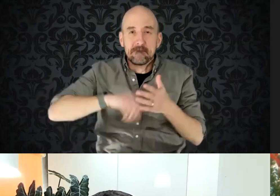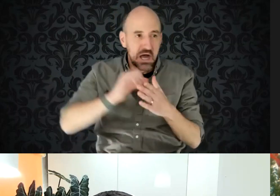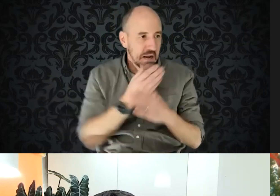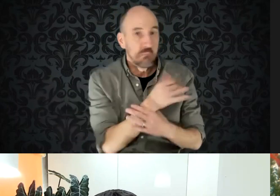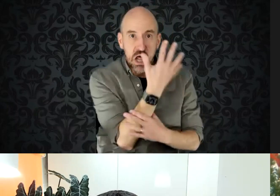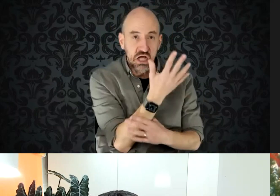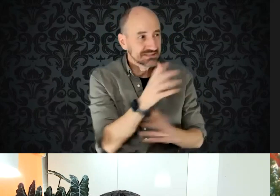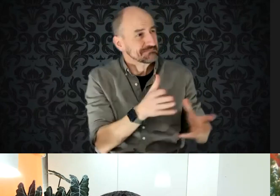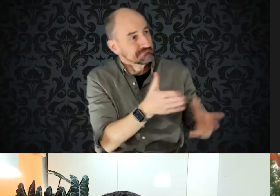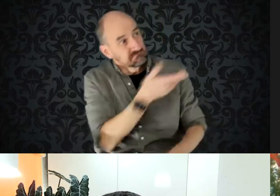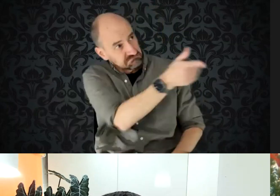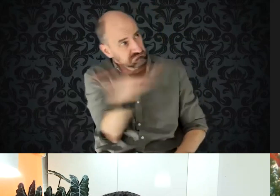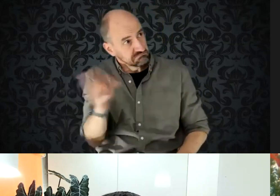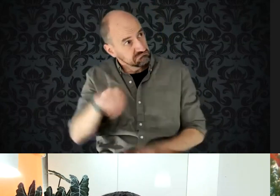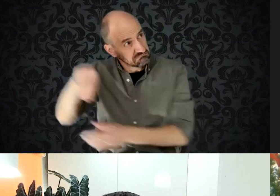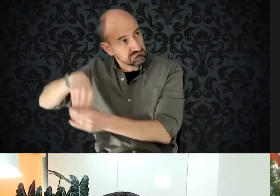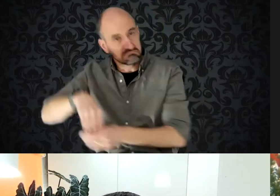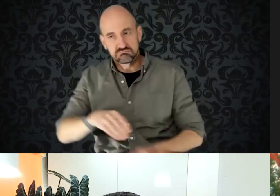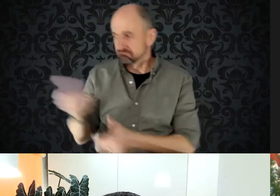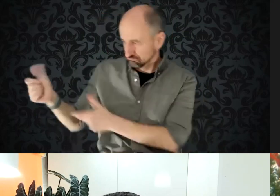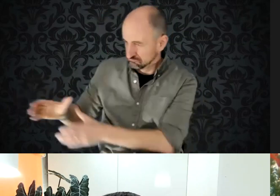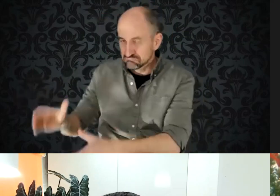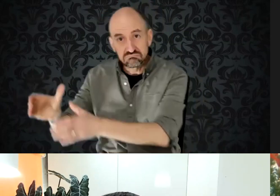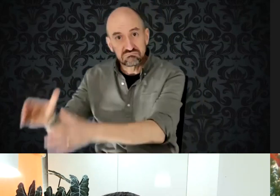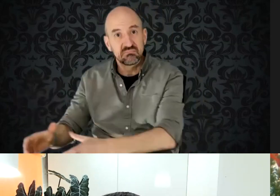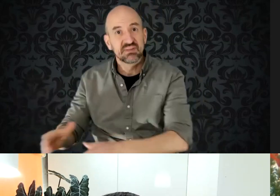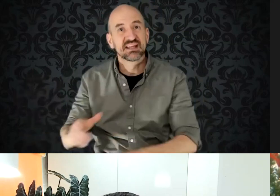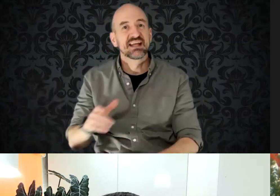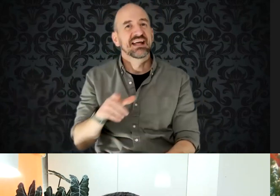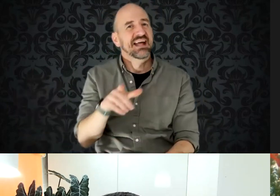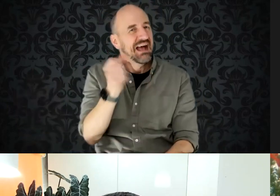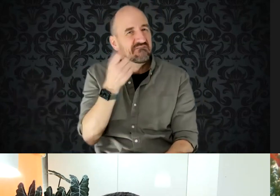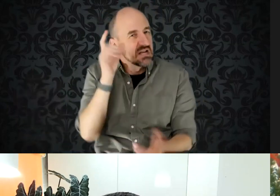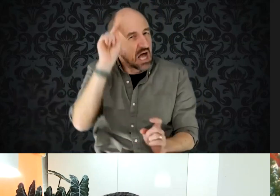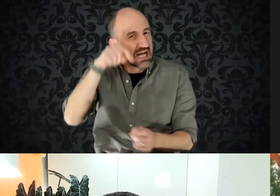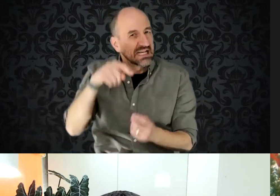wheelchair following a stroke. It has left her with little movement on her left inside, however